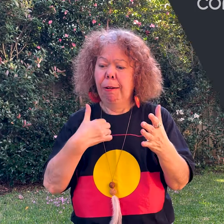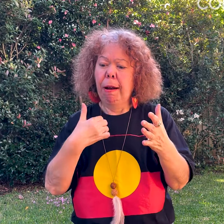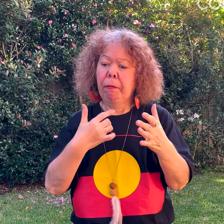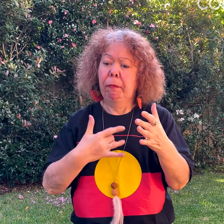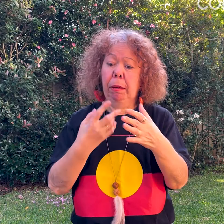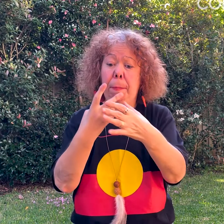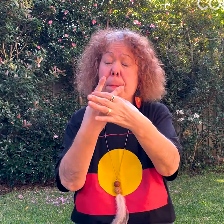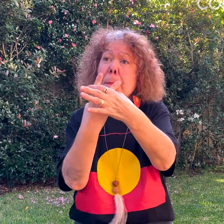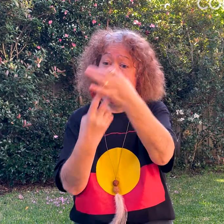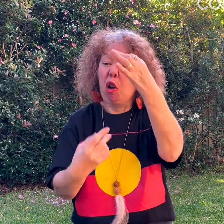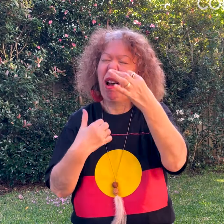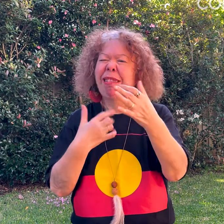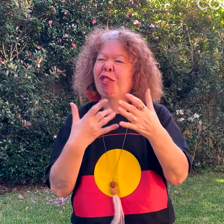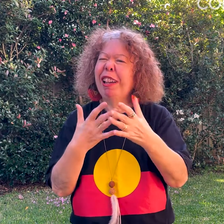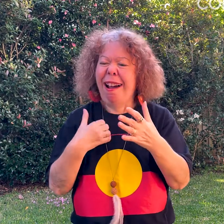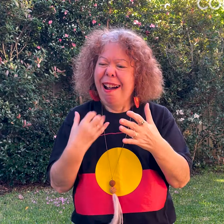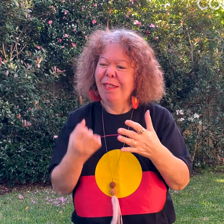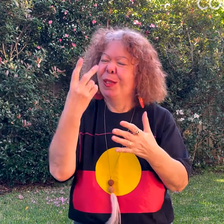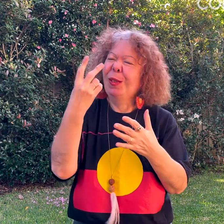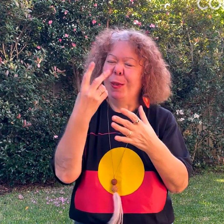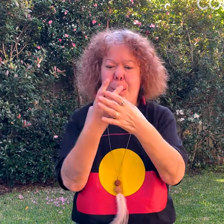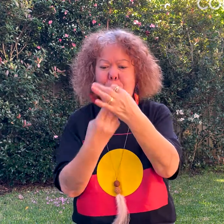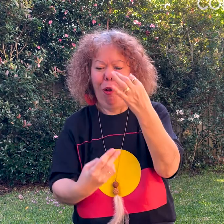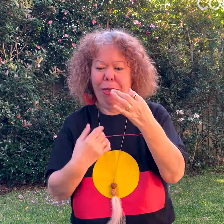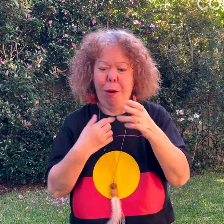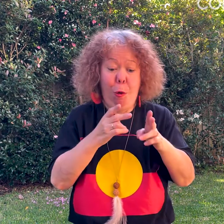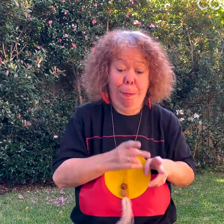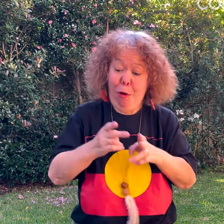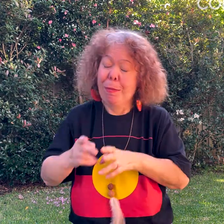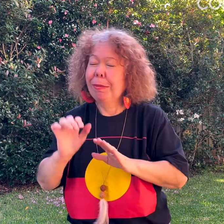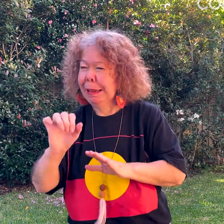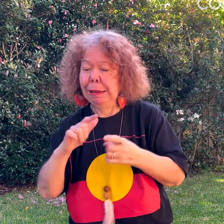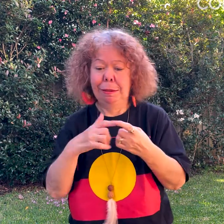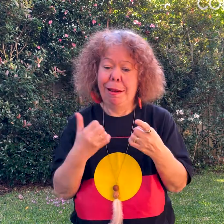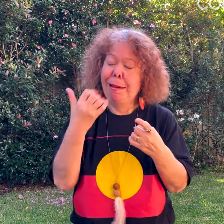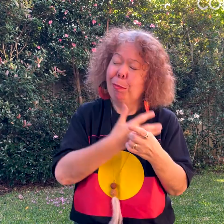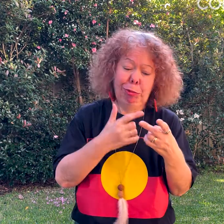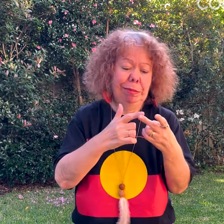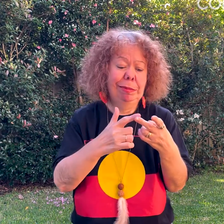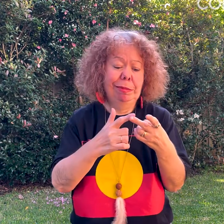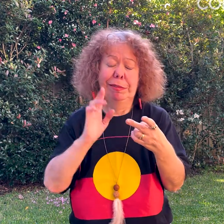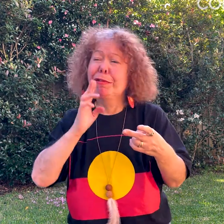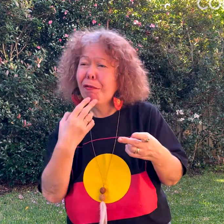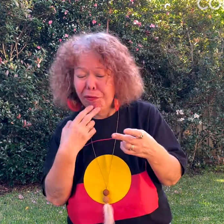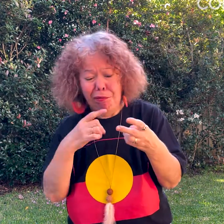I feel I have both identities in me, I am Aboriginal and I am Deaf,